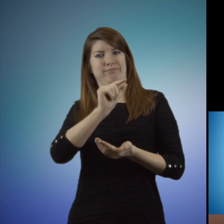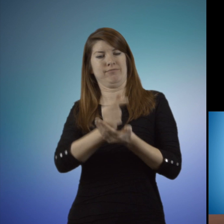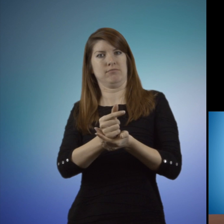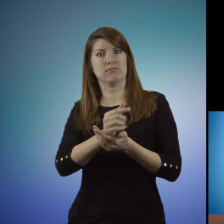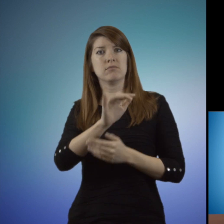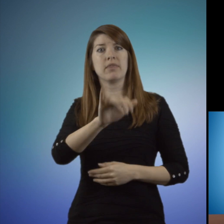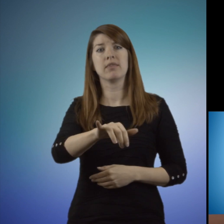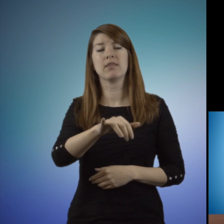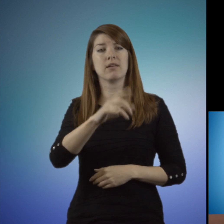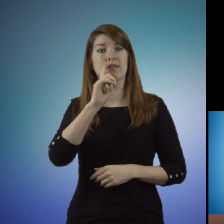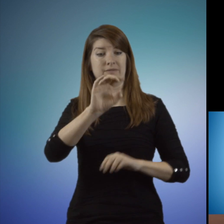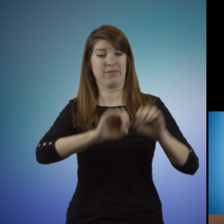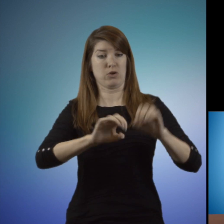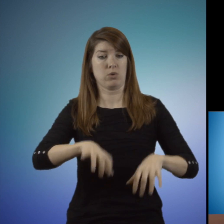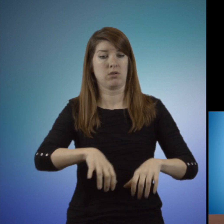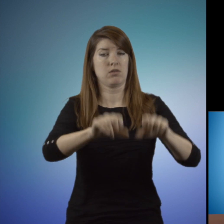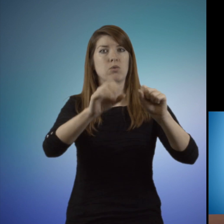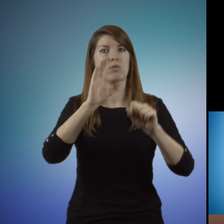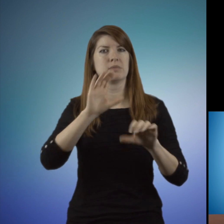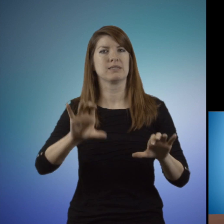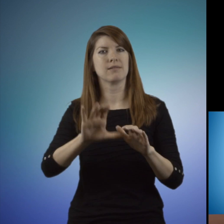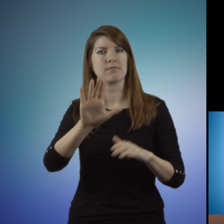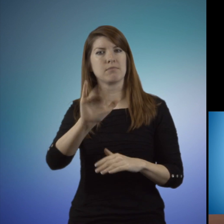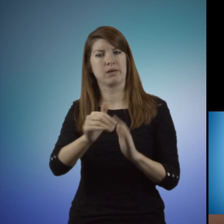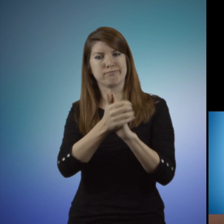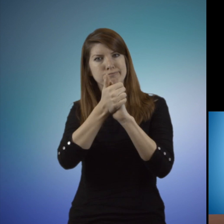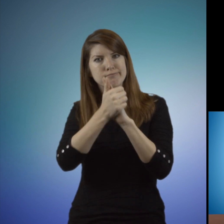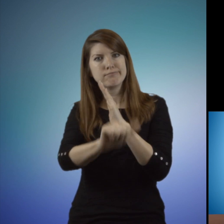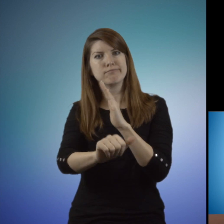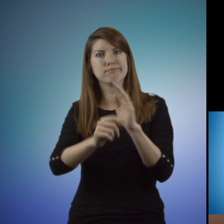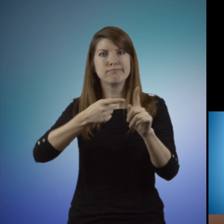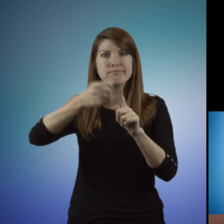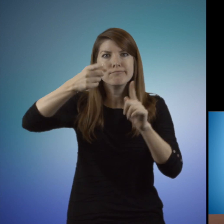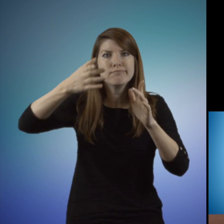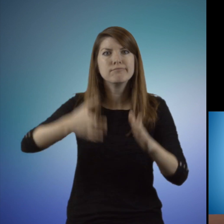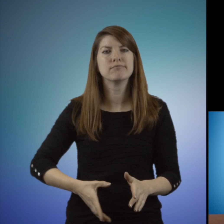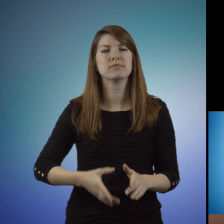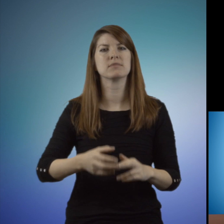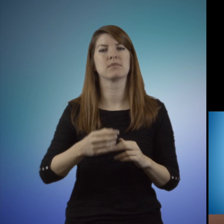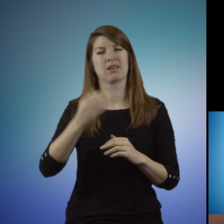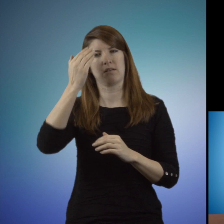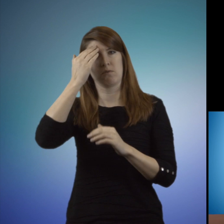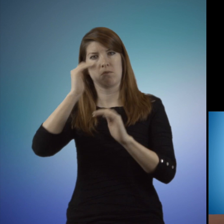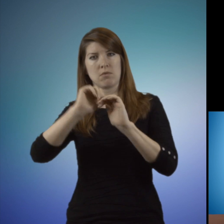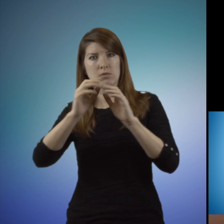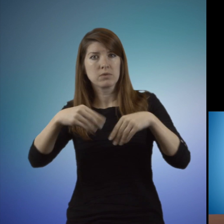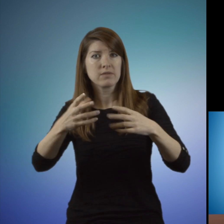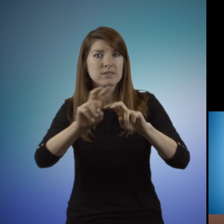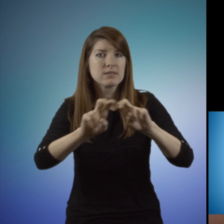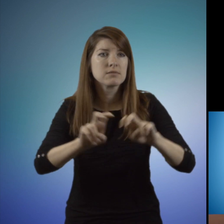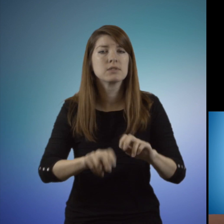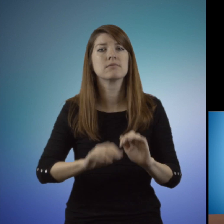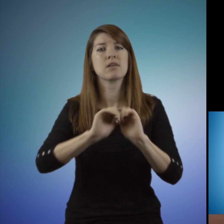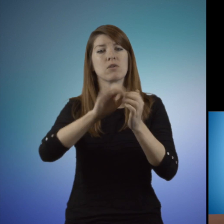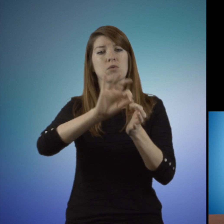so that those people doing the evaluation know and understand how to give assessments and how to interpret assessments for deaf and hard of hearing children.